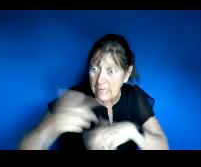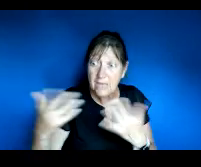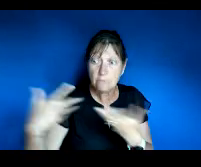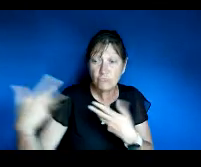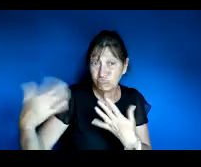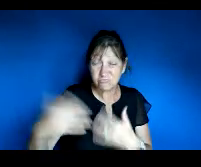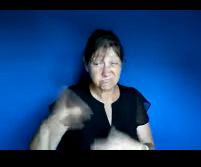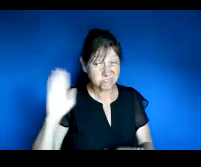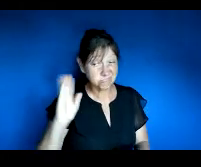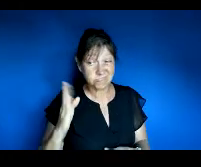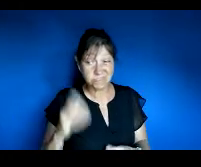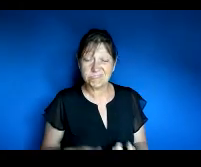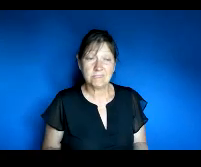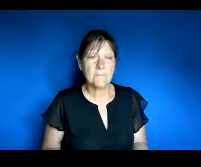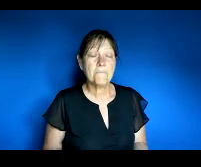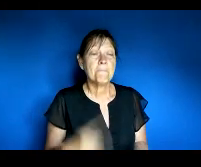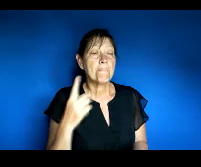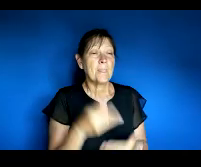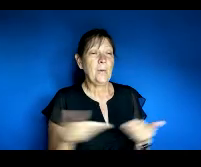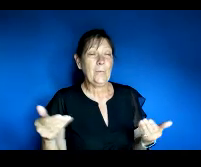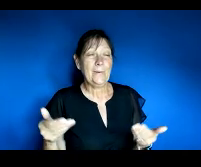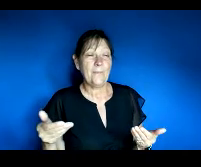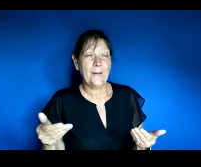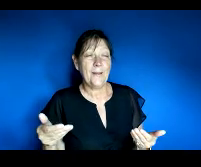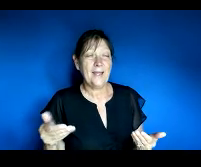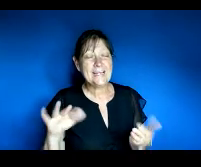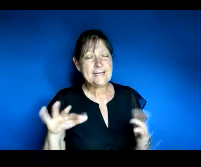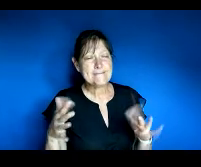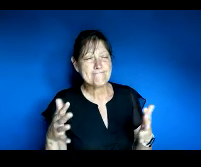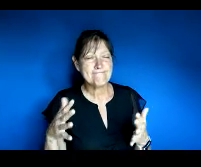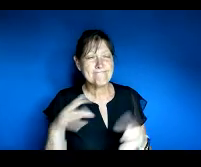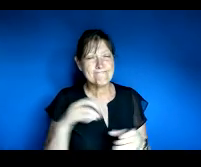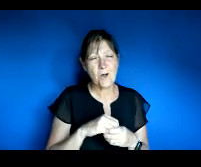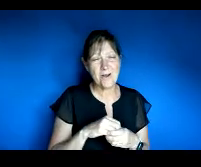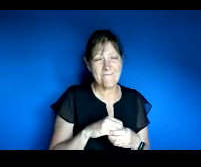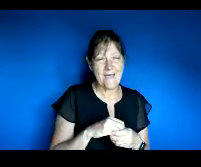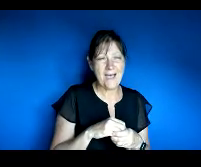And one thing that is sort of part of that hidden curriculum is academic alerts.